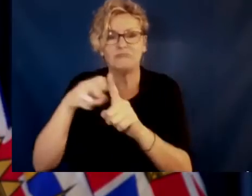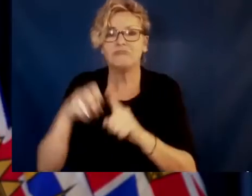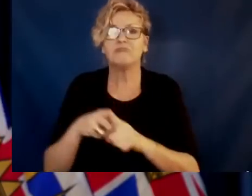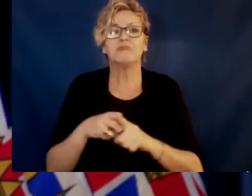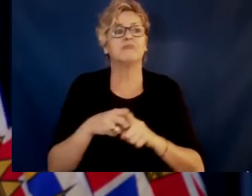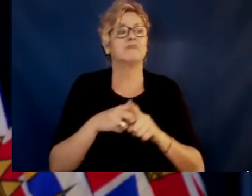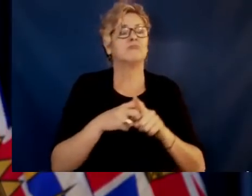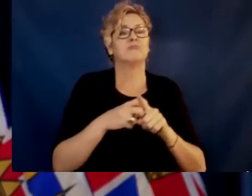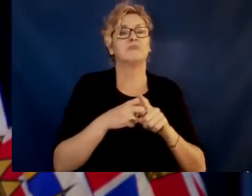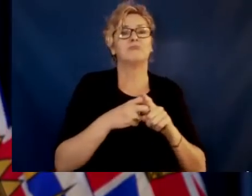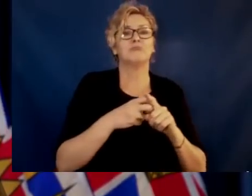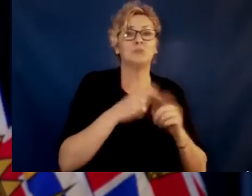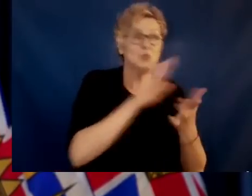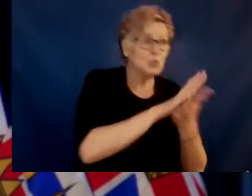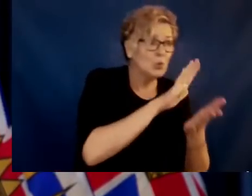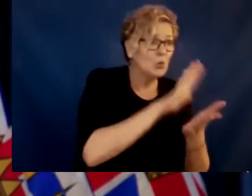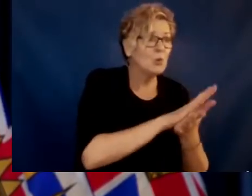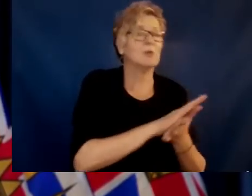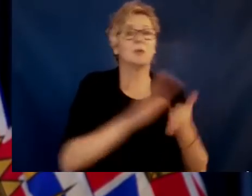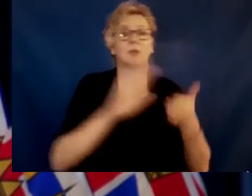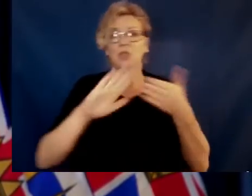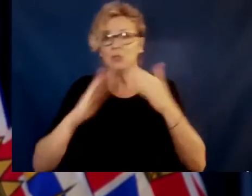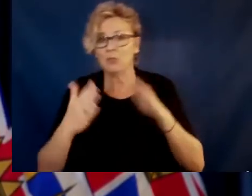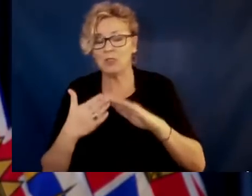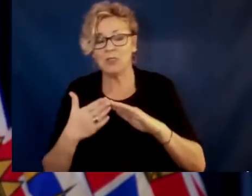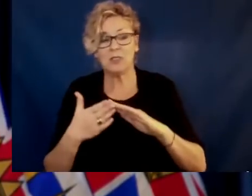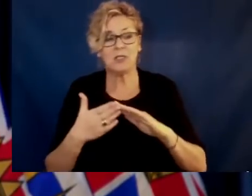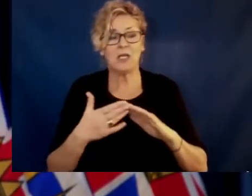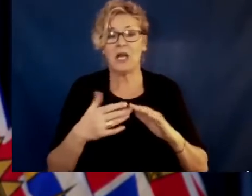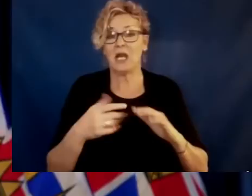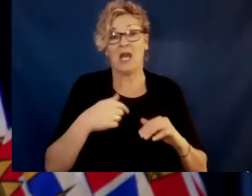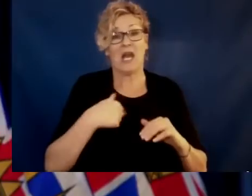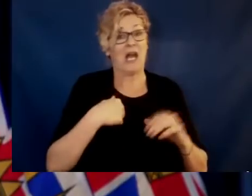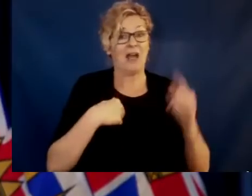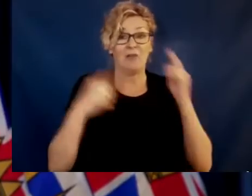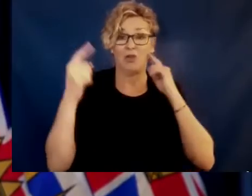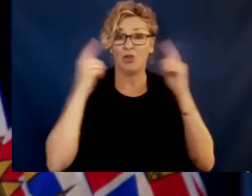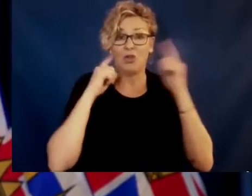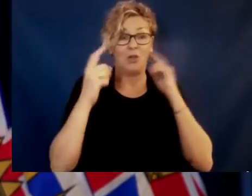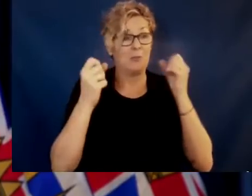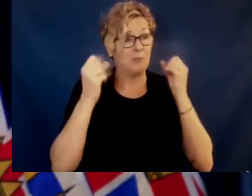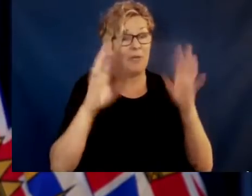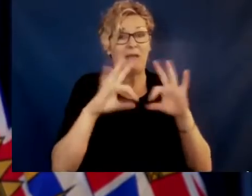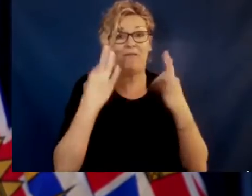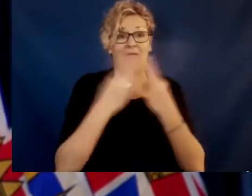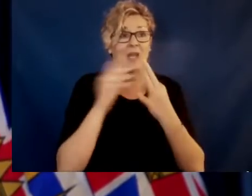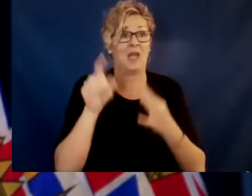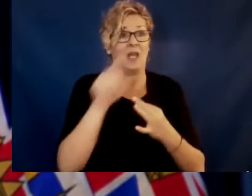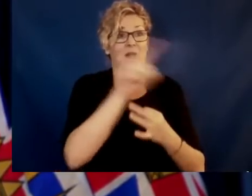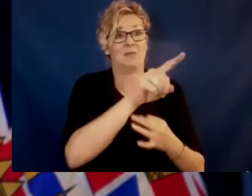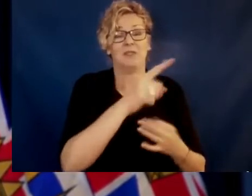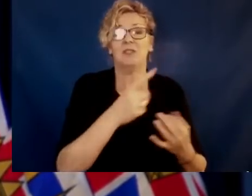repeatedly from families who have been involved that they are getting the support they need from public health.